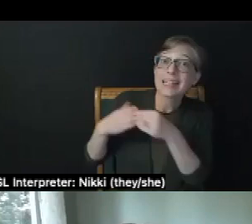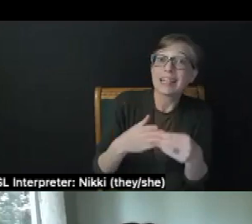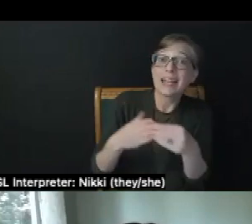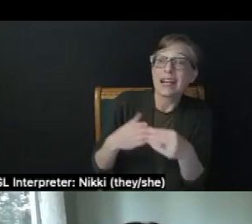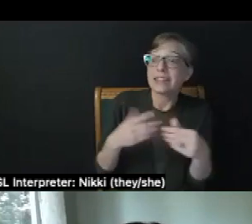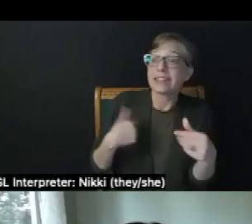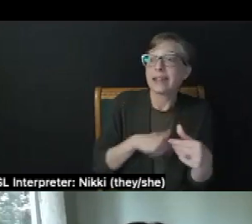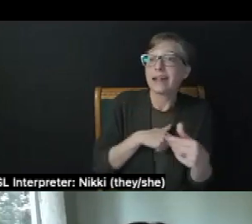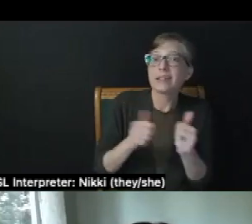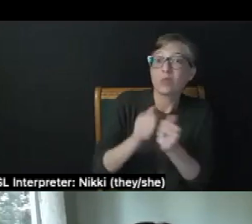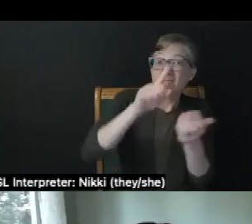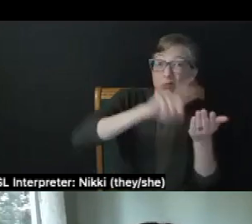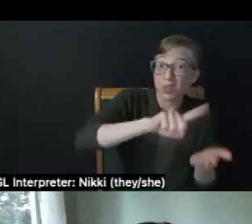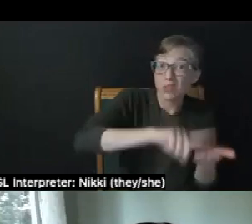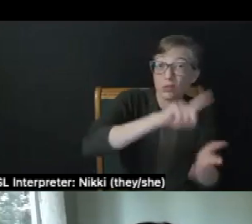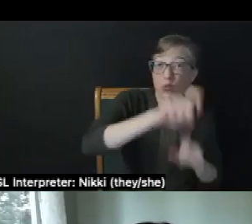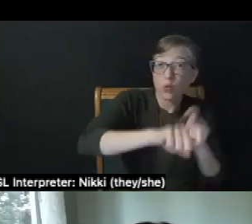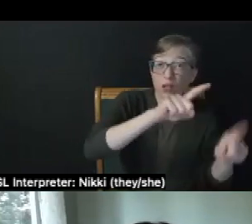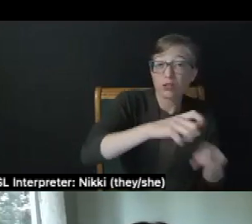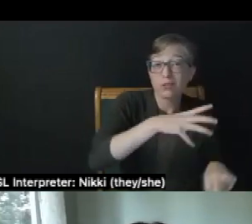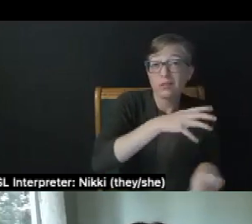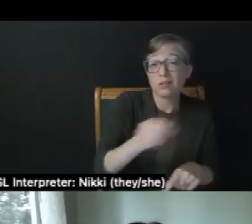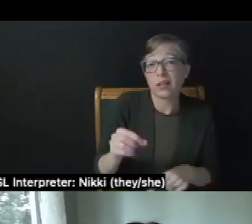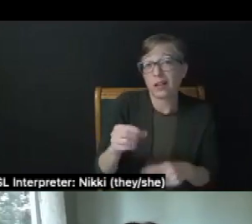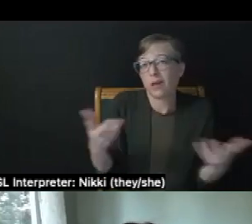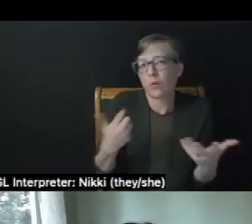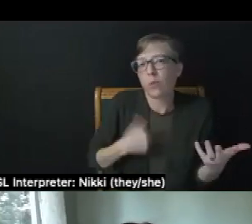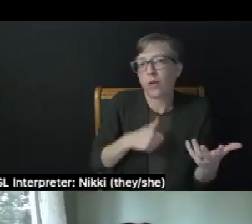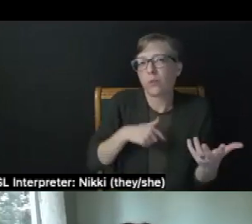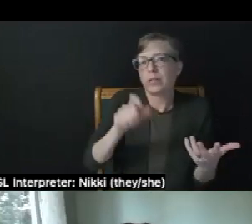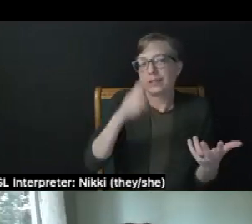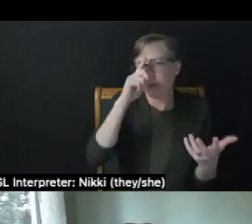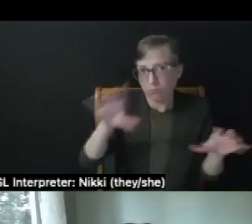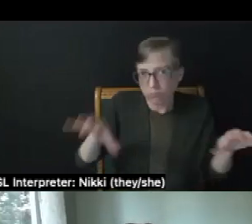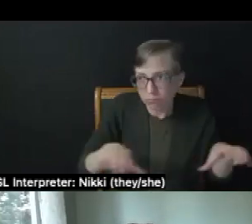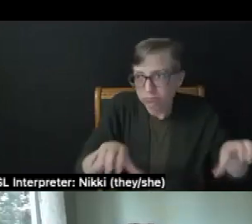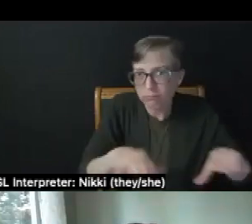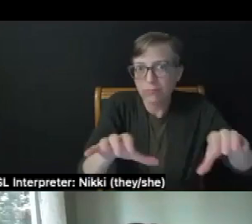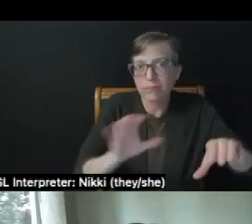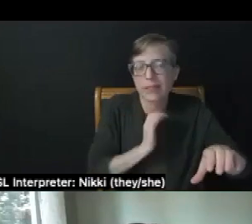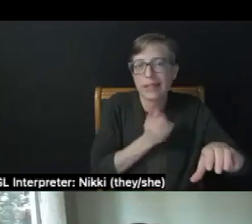and tools that are needed for our work. They also help us identify stakeholders